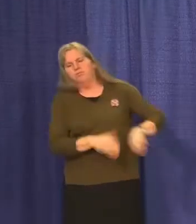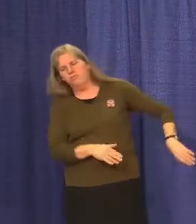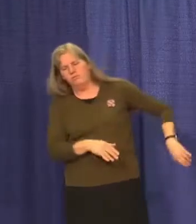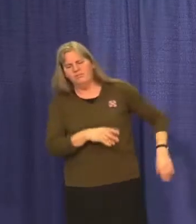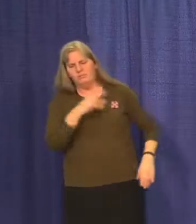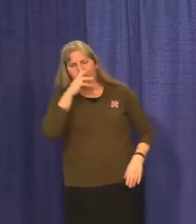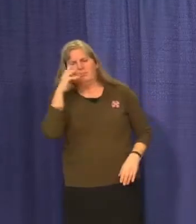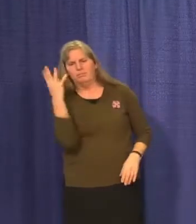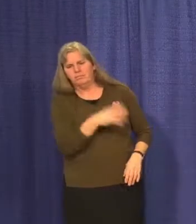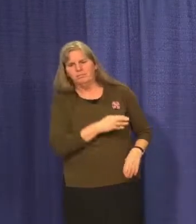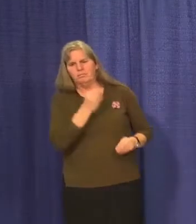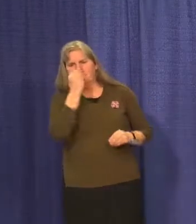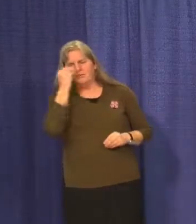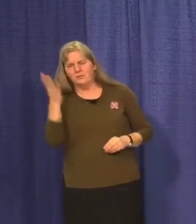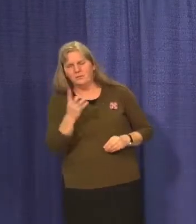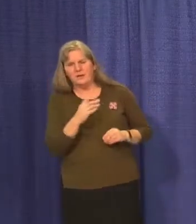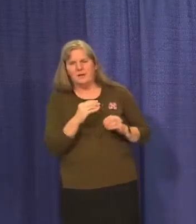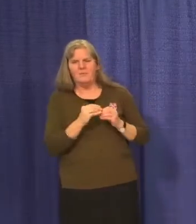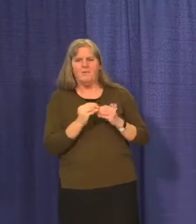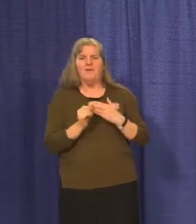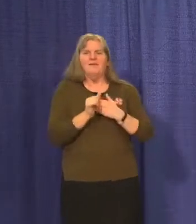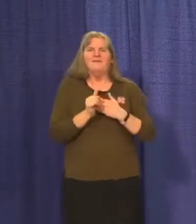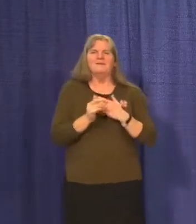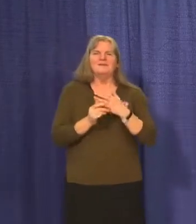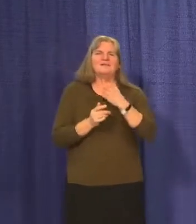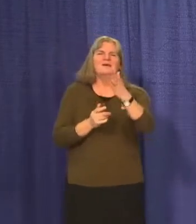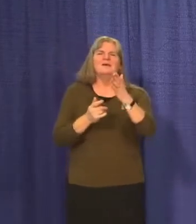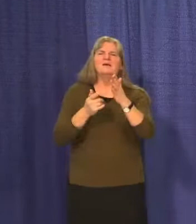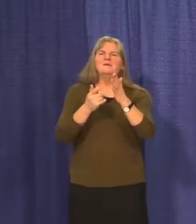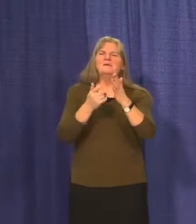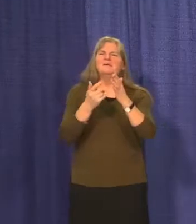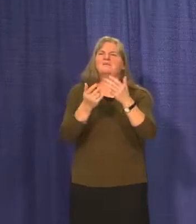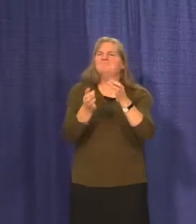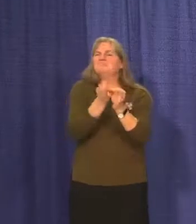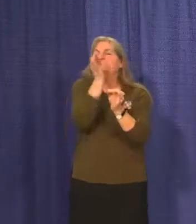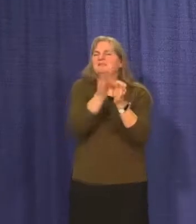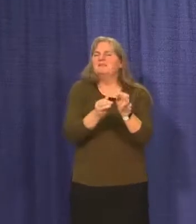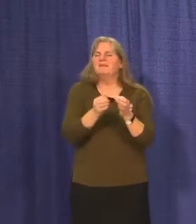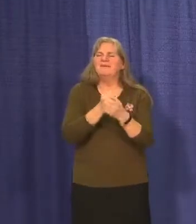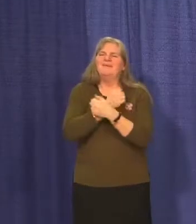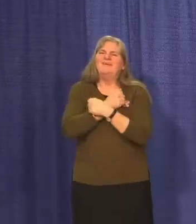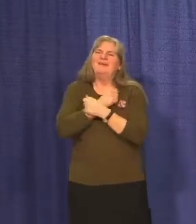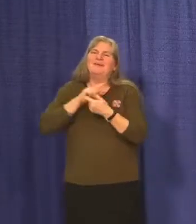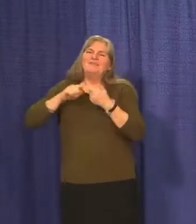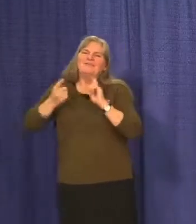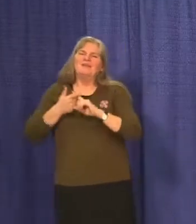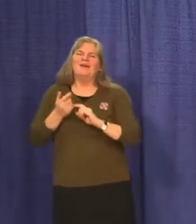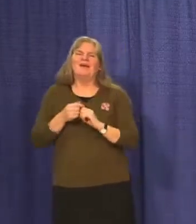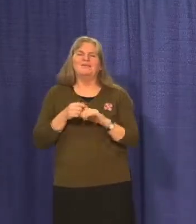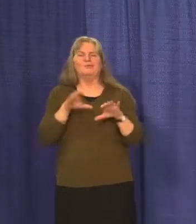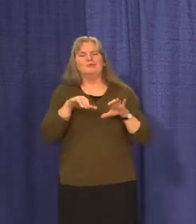personal restrictions and take on more risks. Maybe it is something simple as having a friend or taking off a